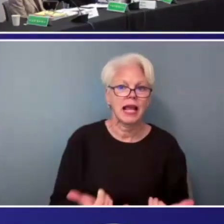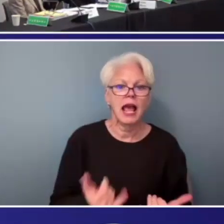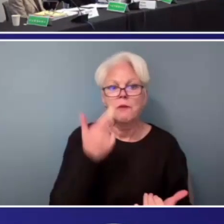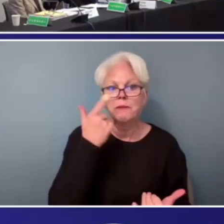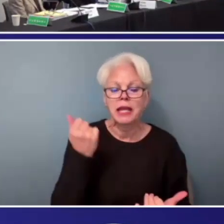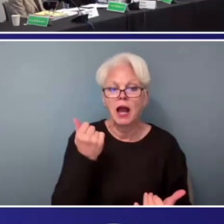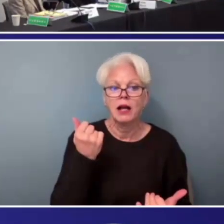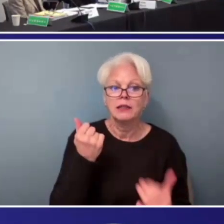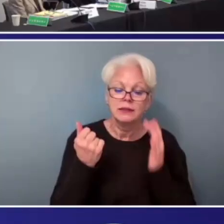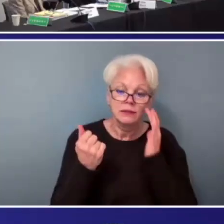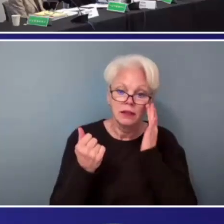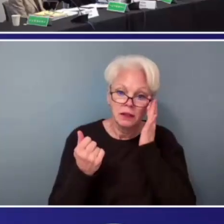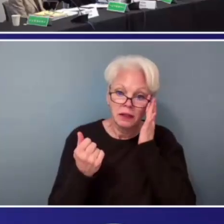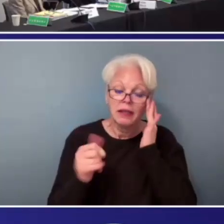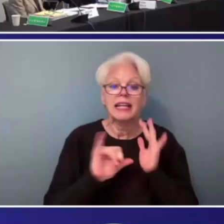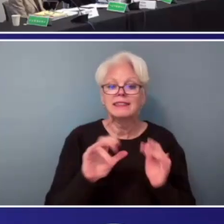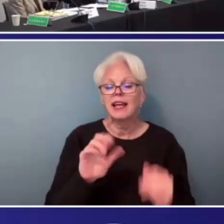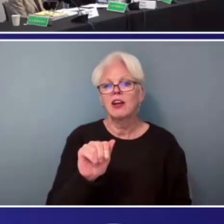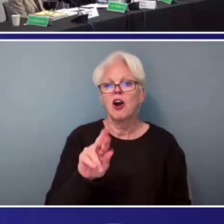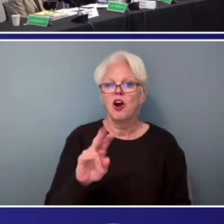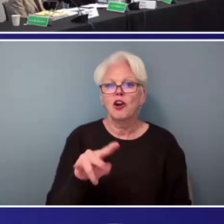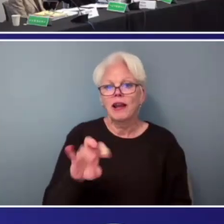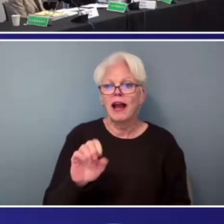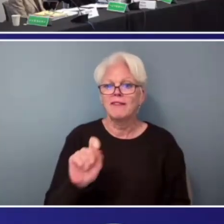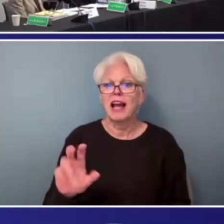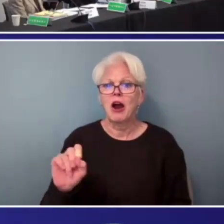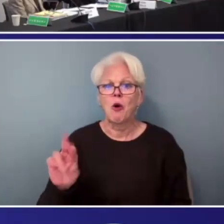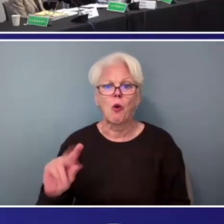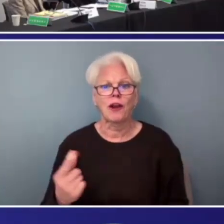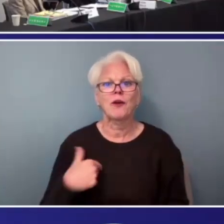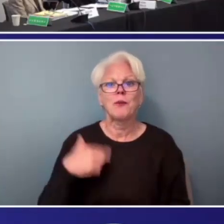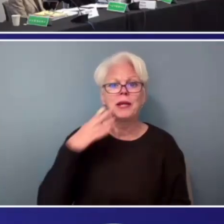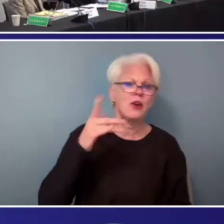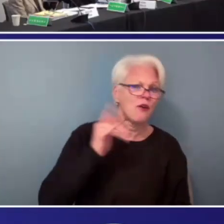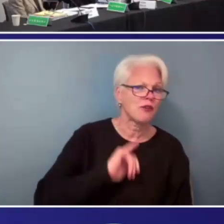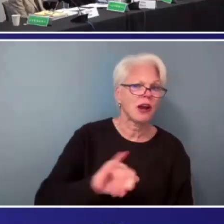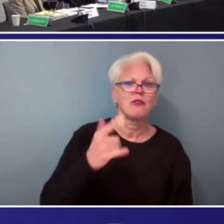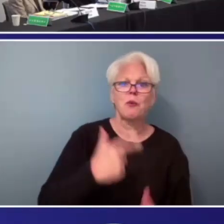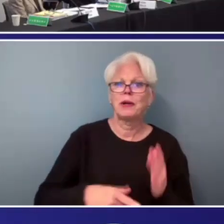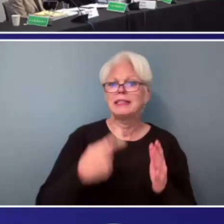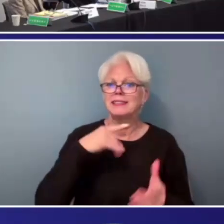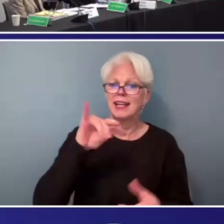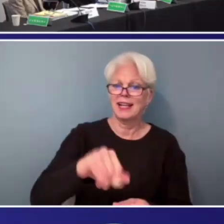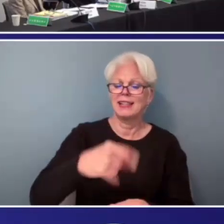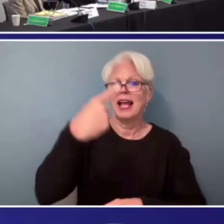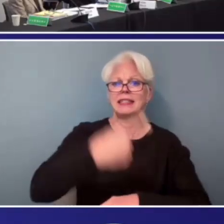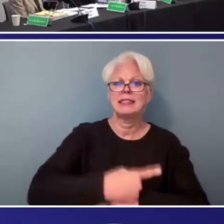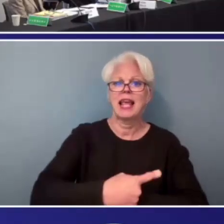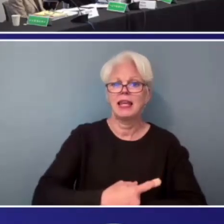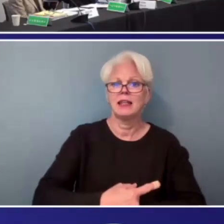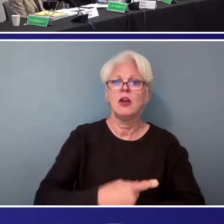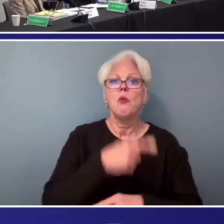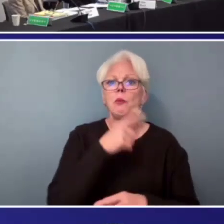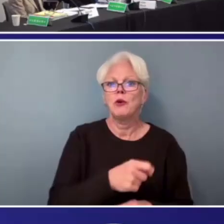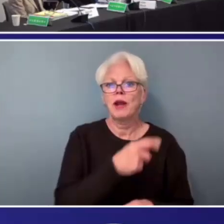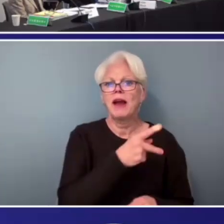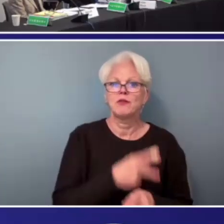it's like archive.org. We forever know what it said on that day. We don't need to keep it frozen in time now